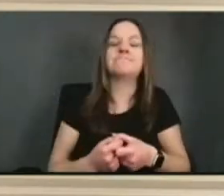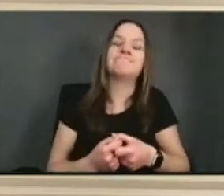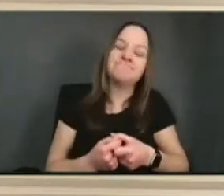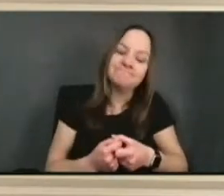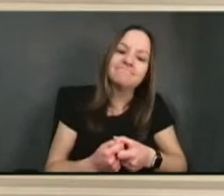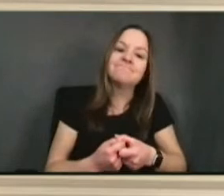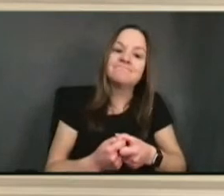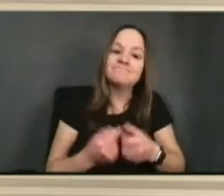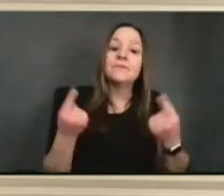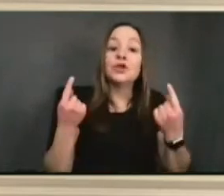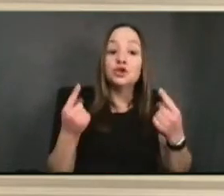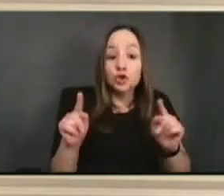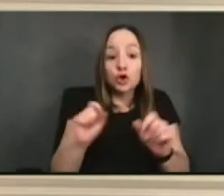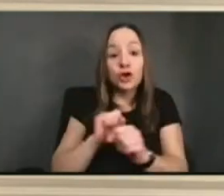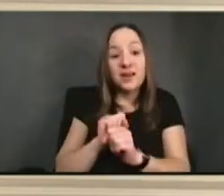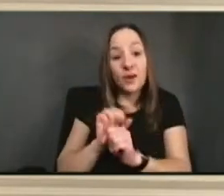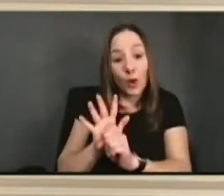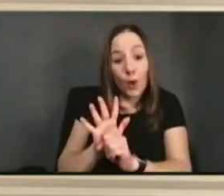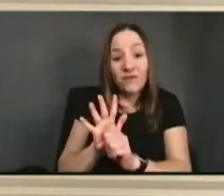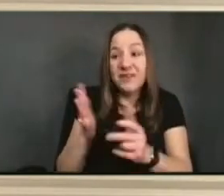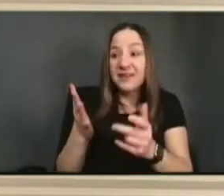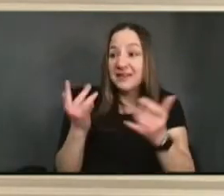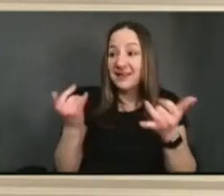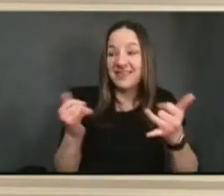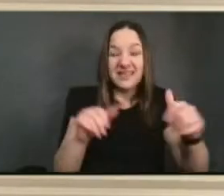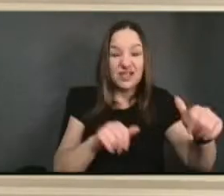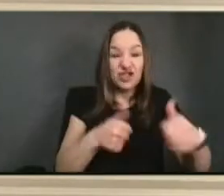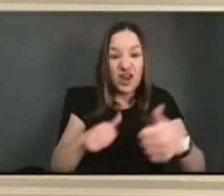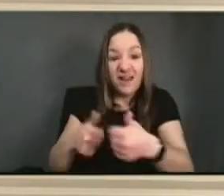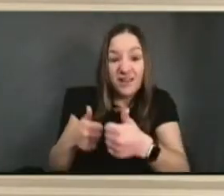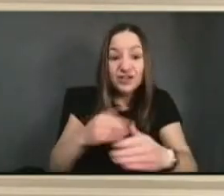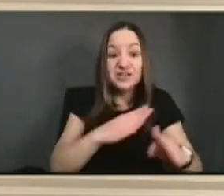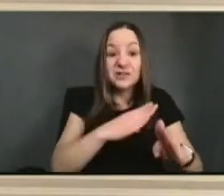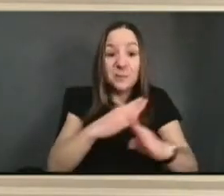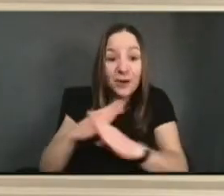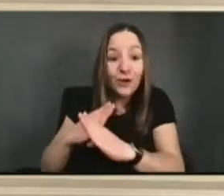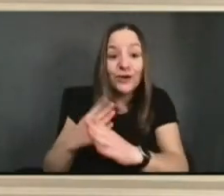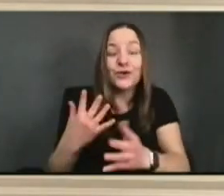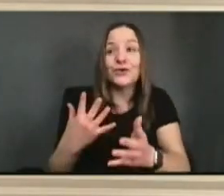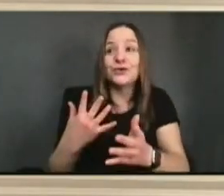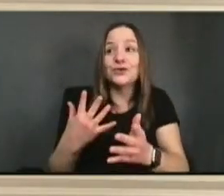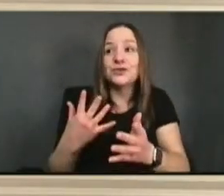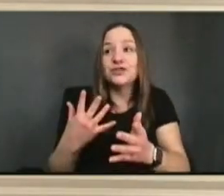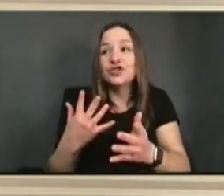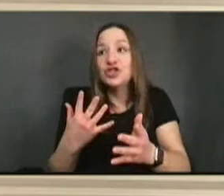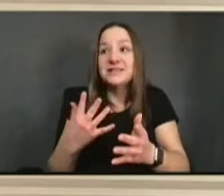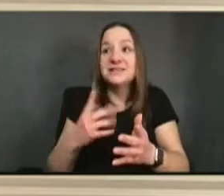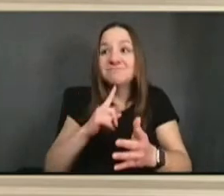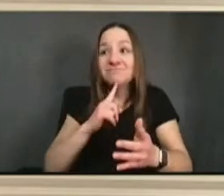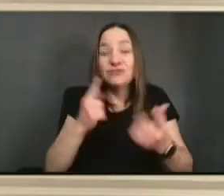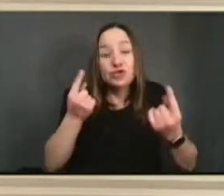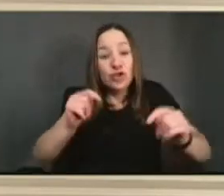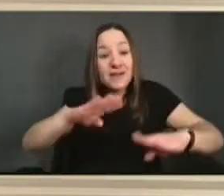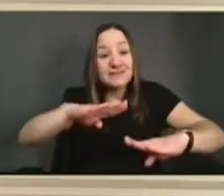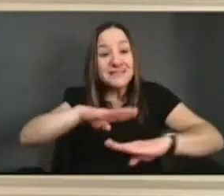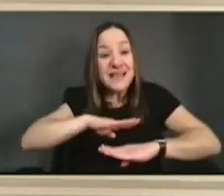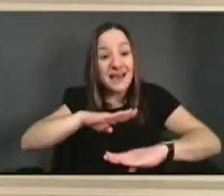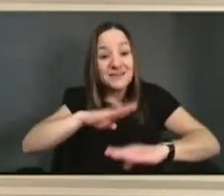child learning while they're in that classroom? During the midst of covid and during all of the challenges that we face in